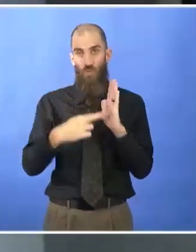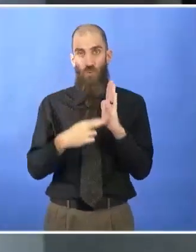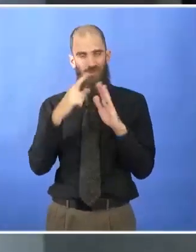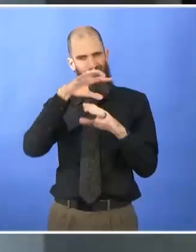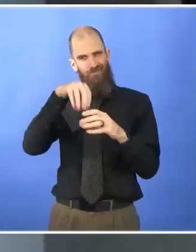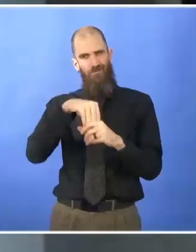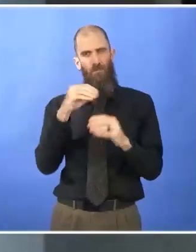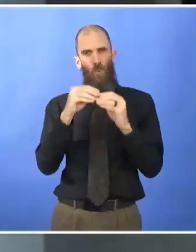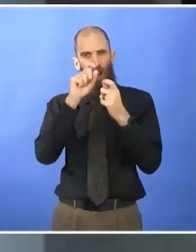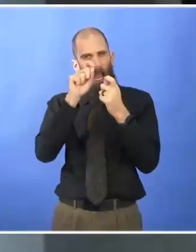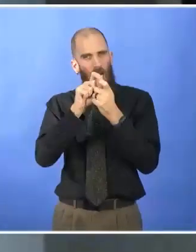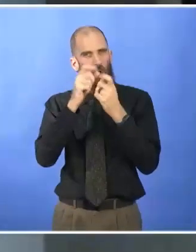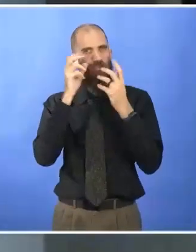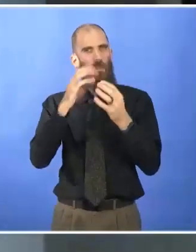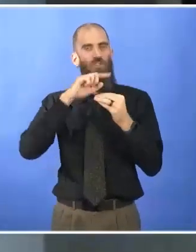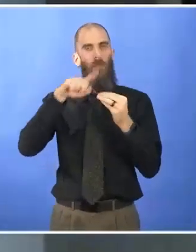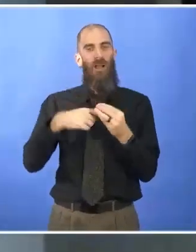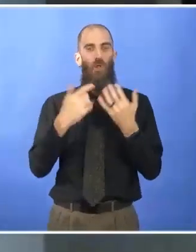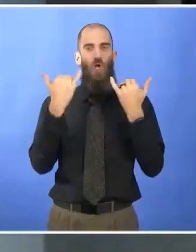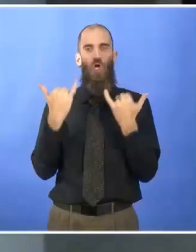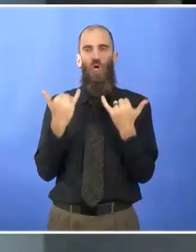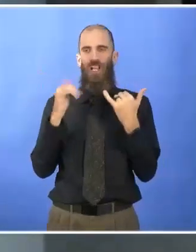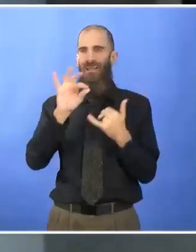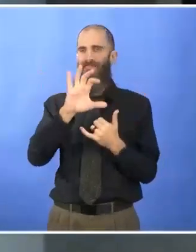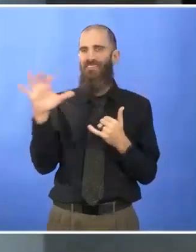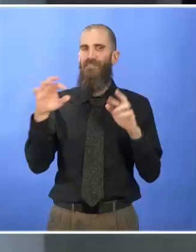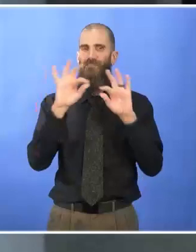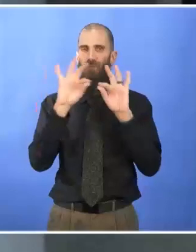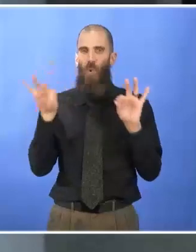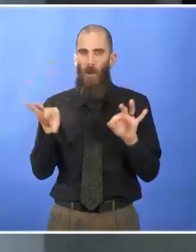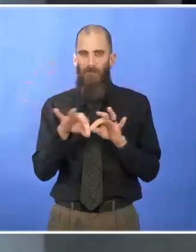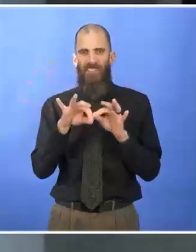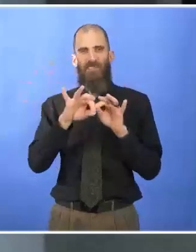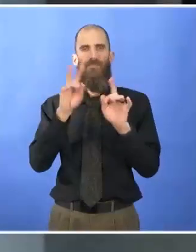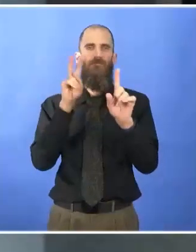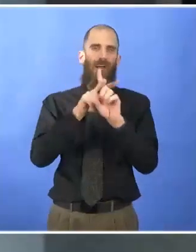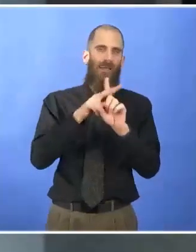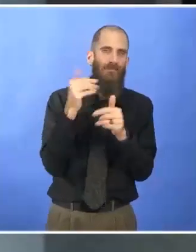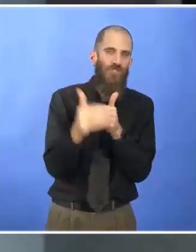SEIZURES.